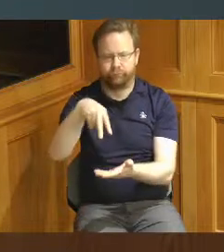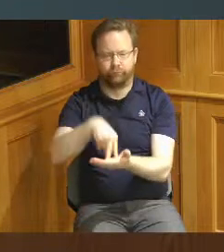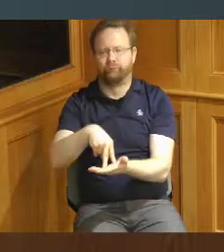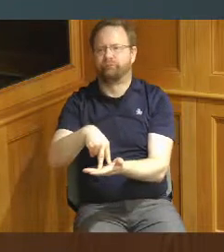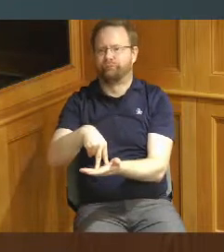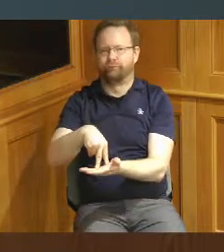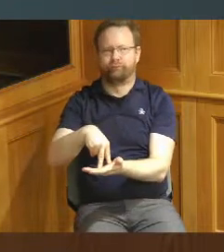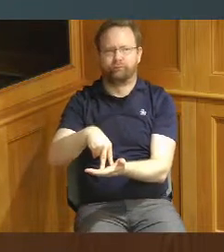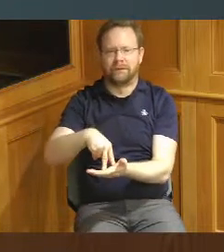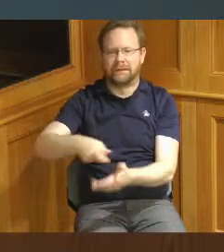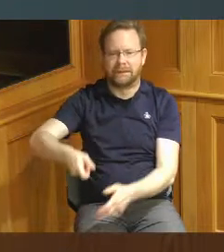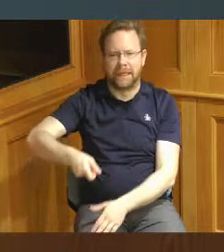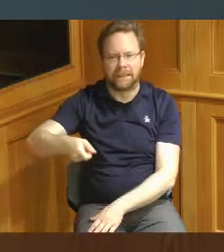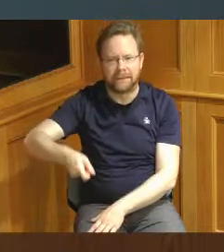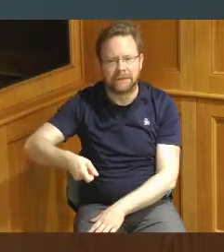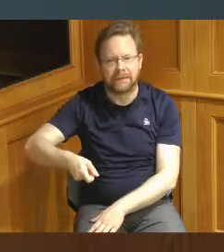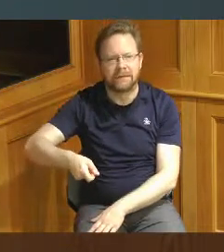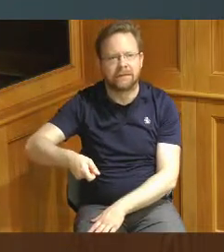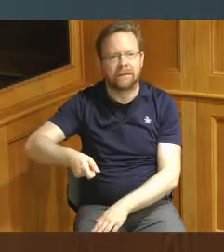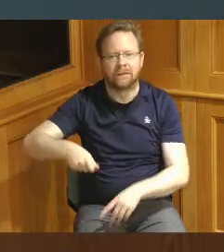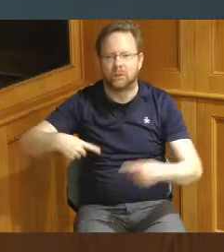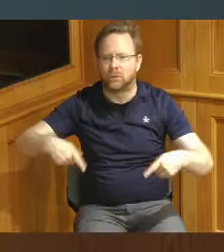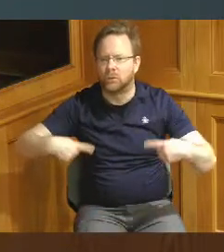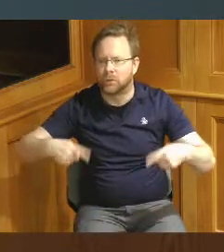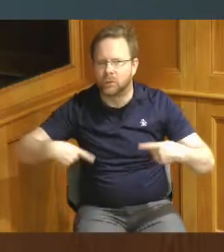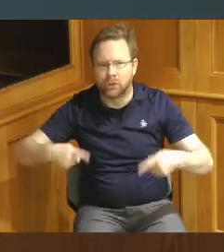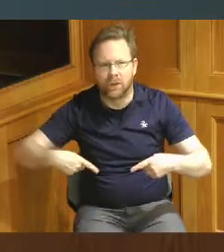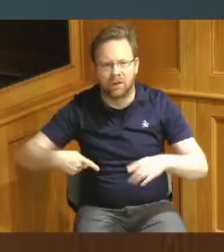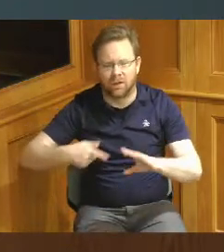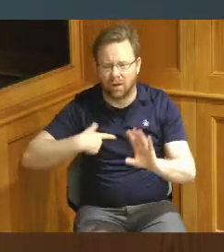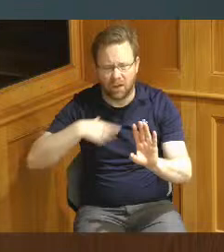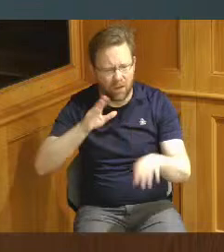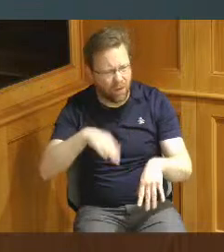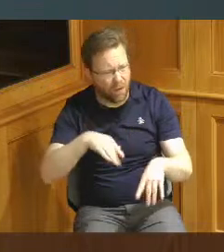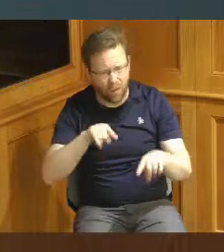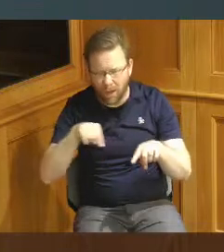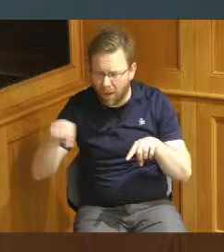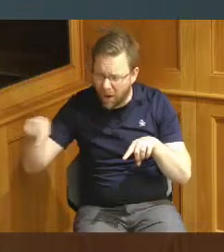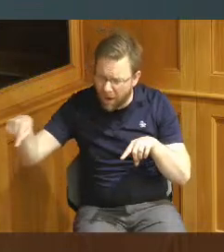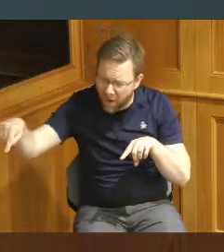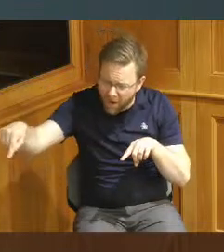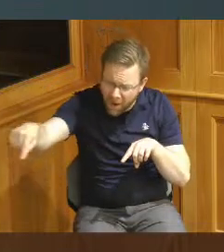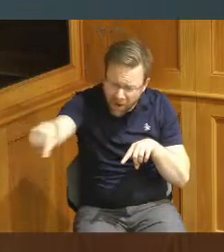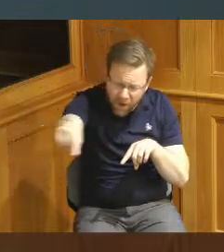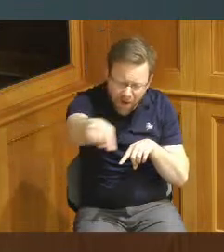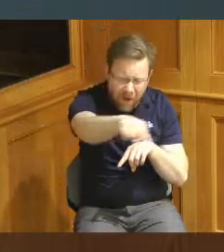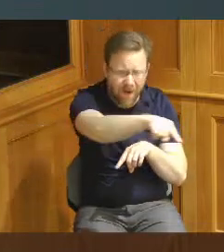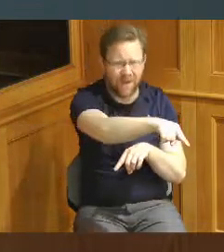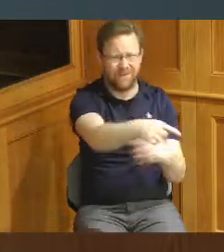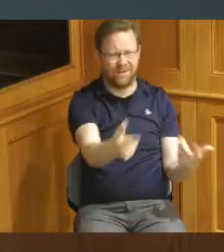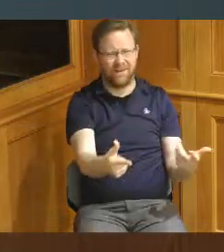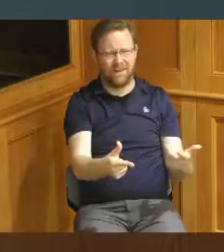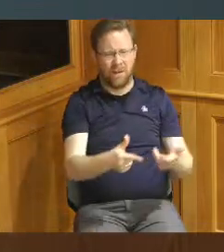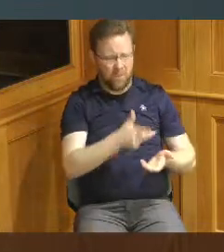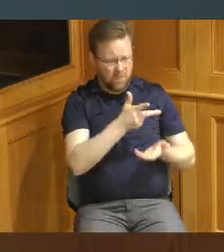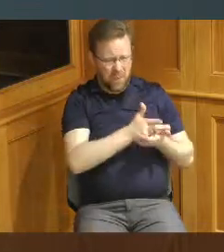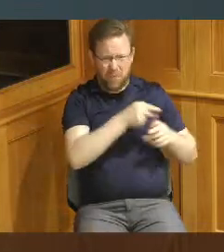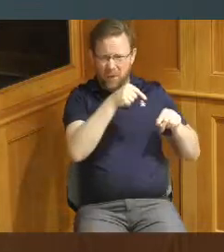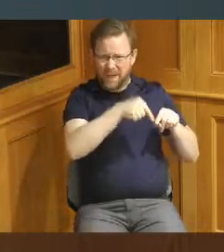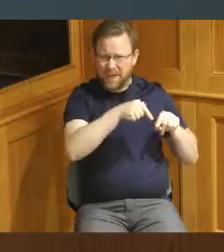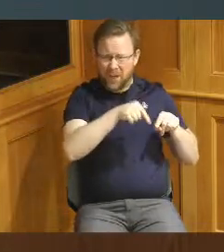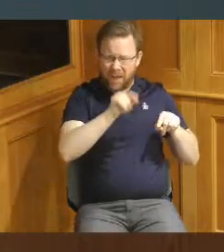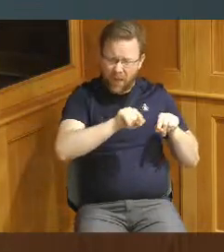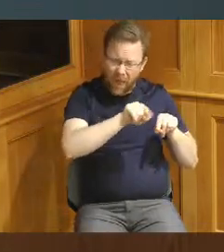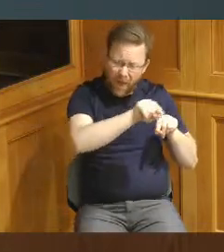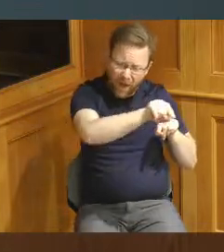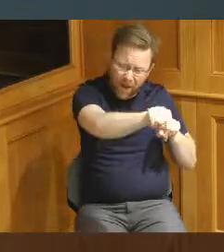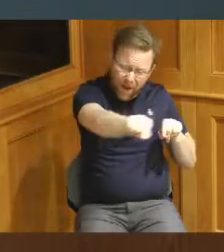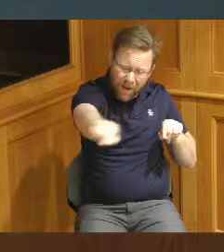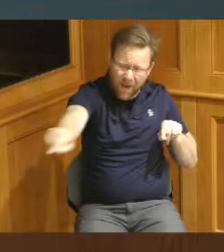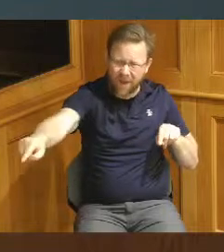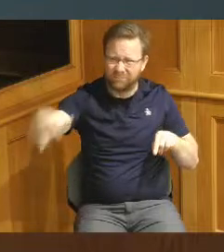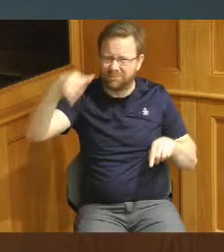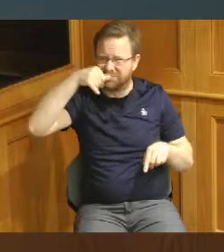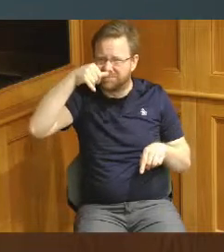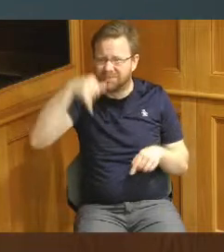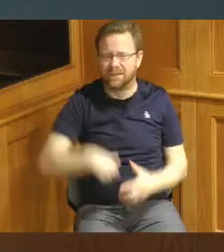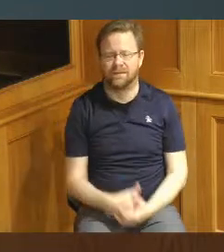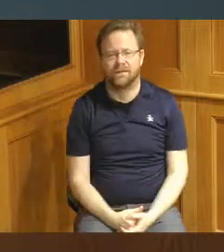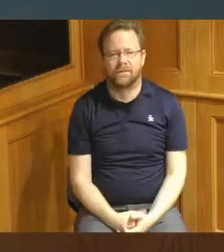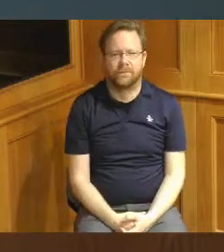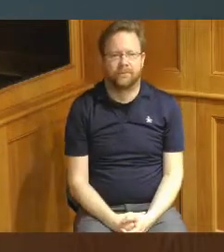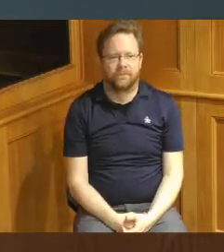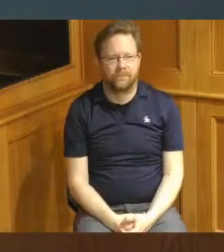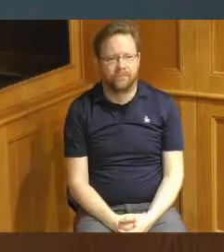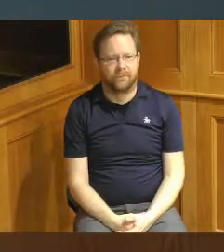in the amount of 3,330,000 and an OKI Grant at 2.97 million which left only 400,000 out of our